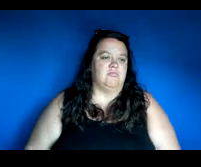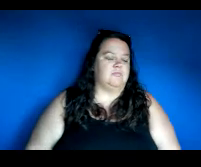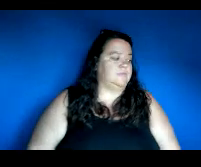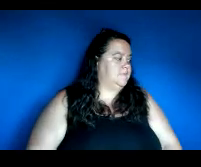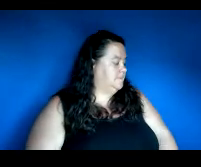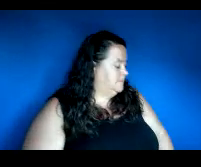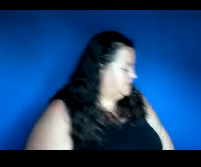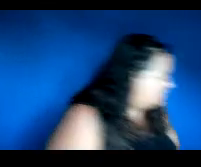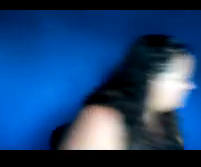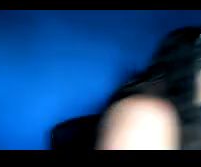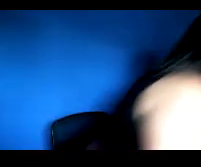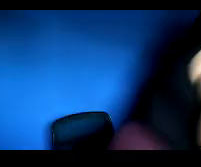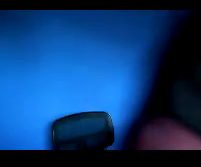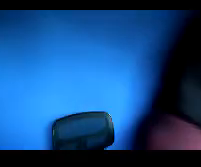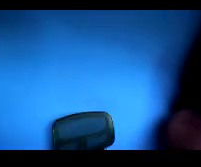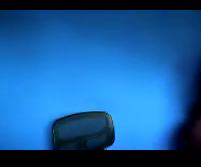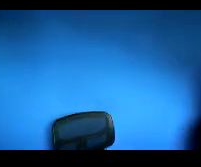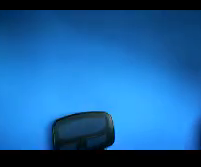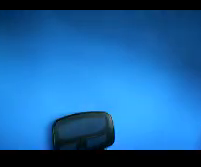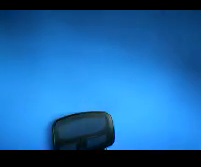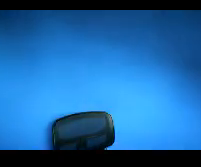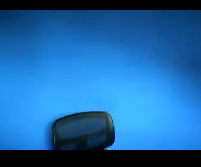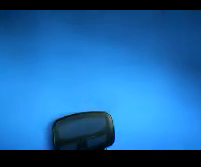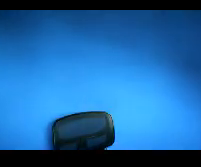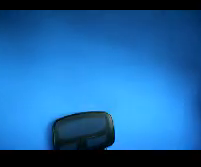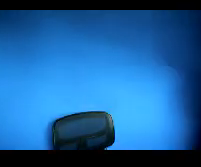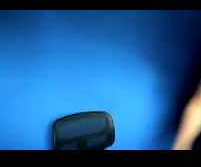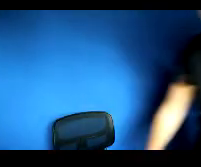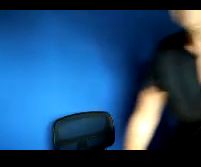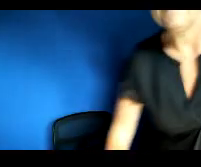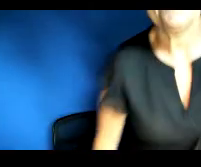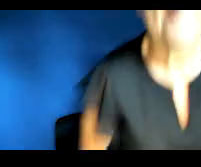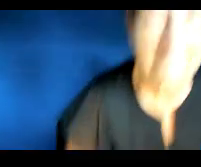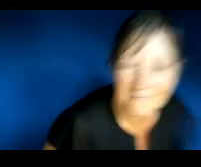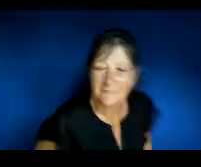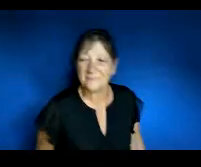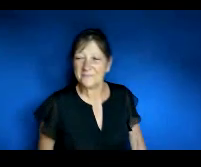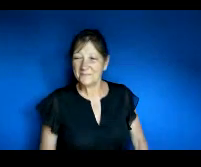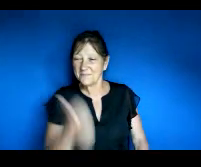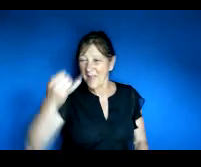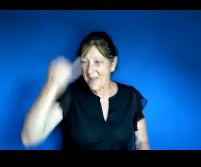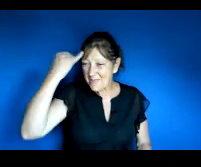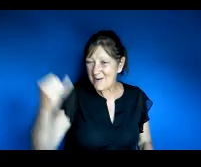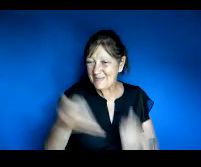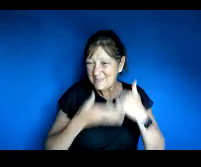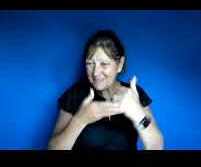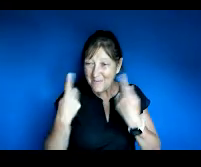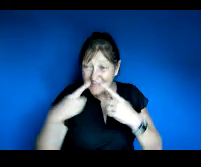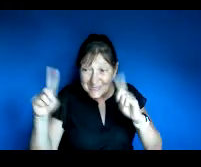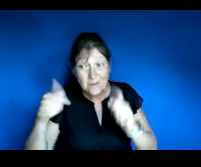So a few things to just help move you towards success. You know, again, success isn't guaranteed. Accommodations aren't gonna guarantee